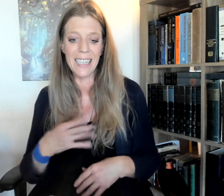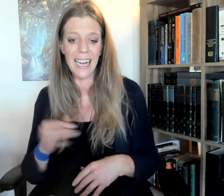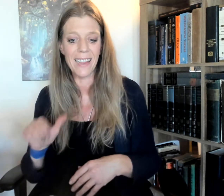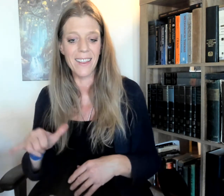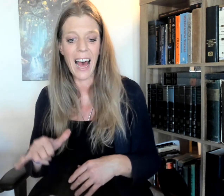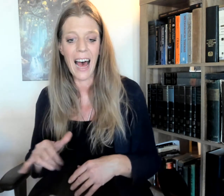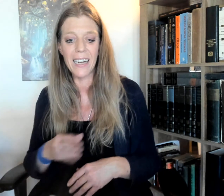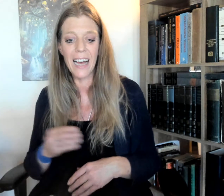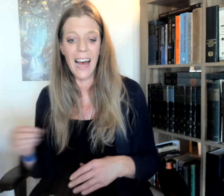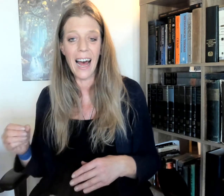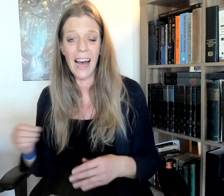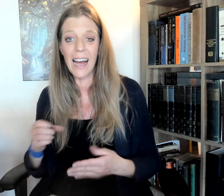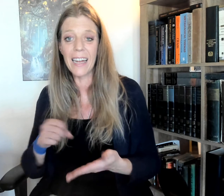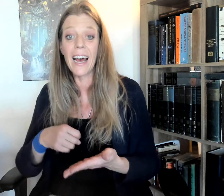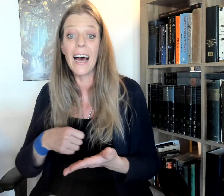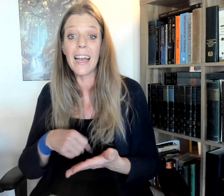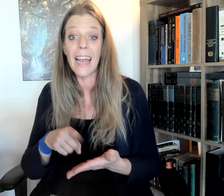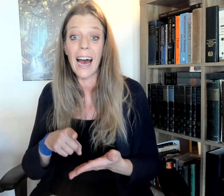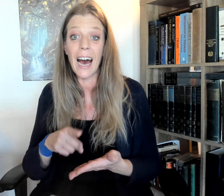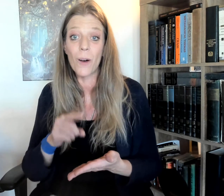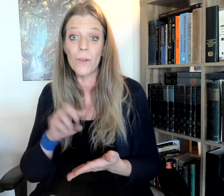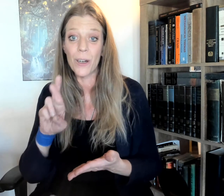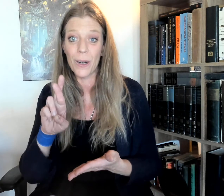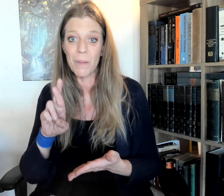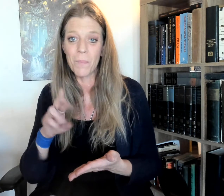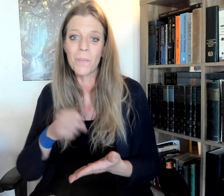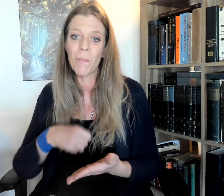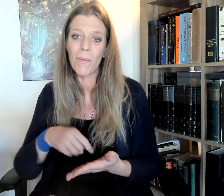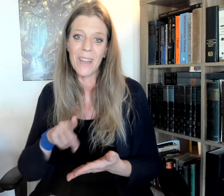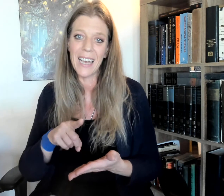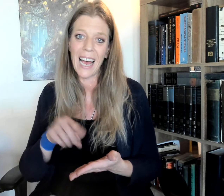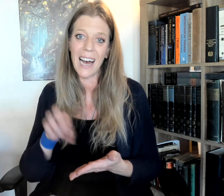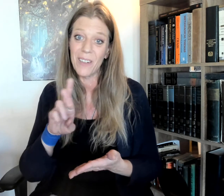Like that. And, a COUNTER. COUNTER.